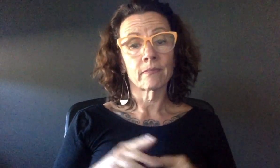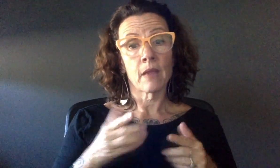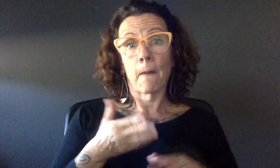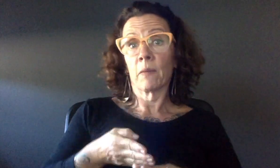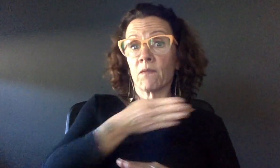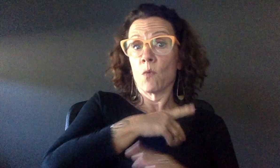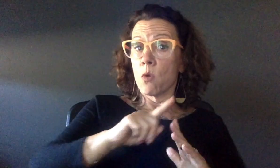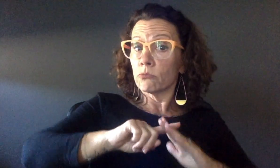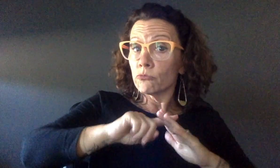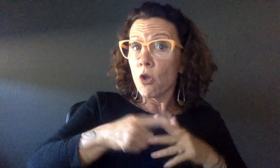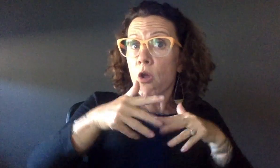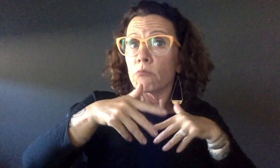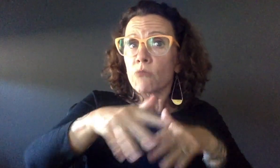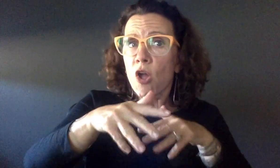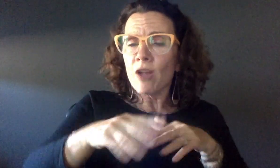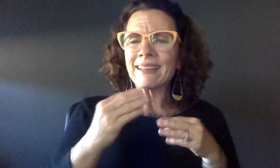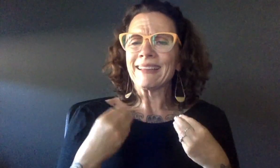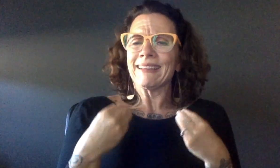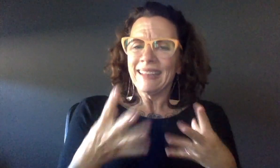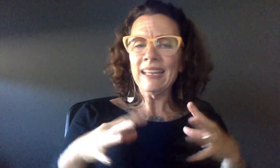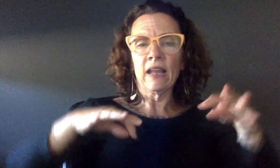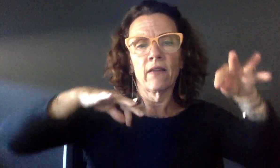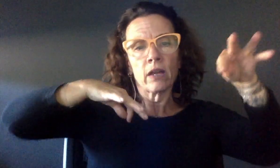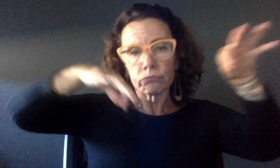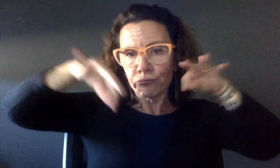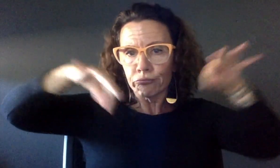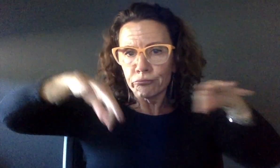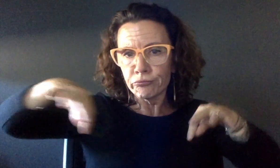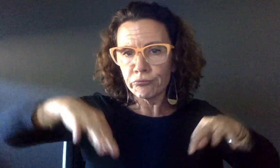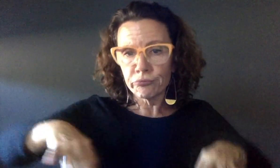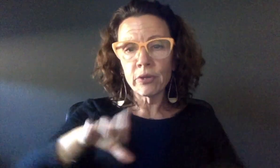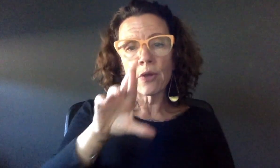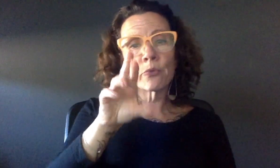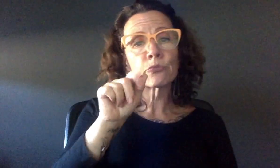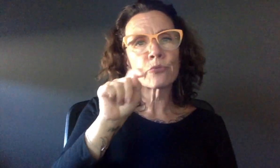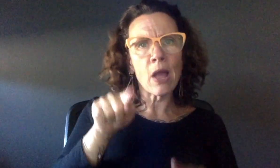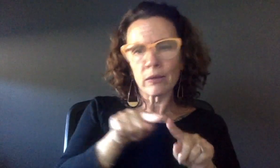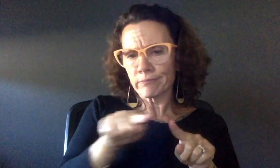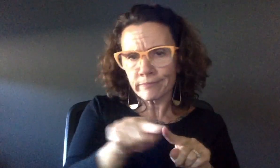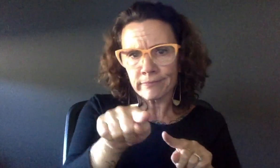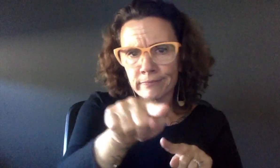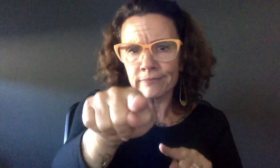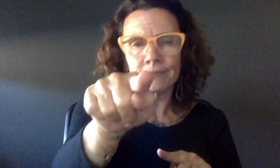Give a verbal description of the march route beforehand.